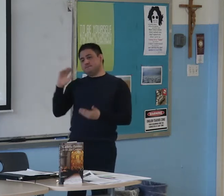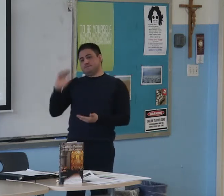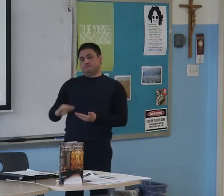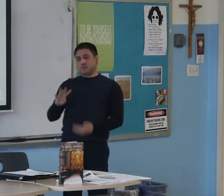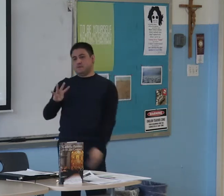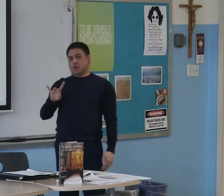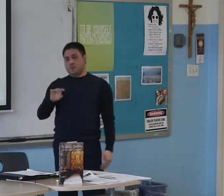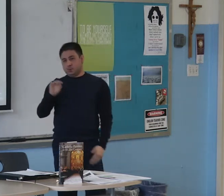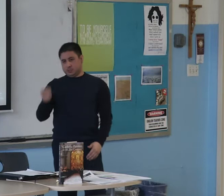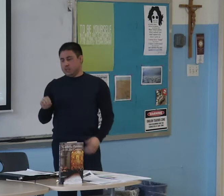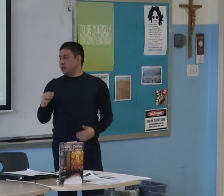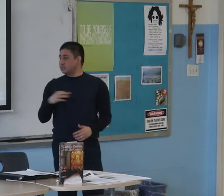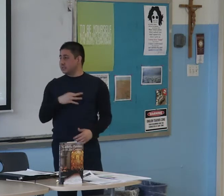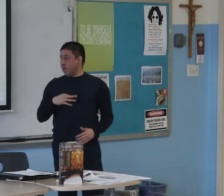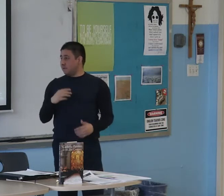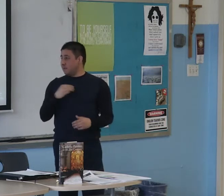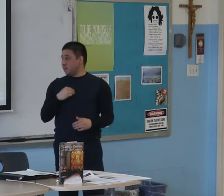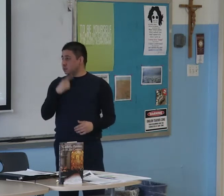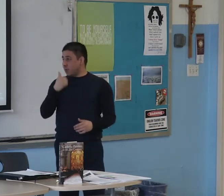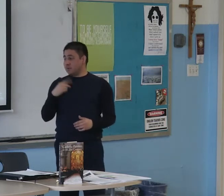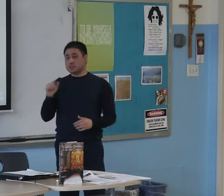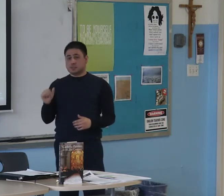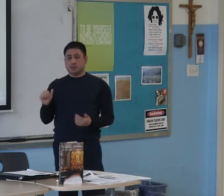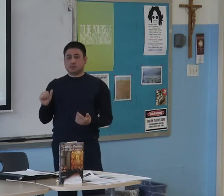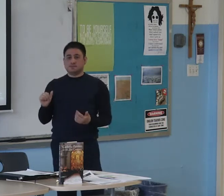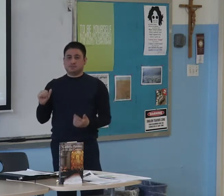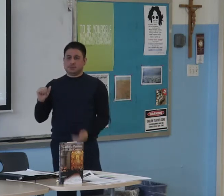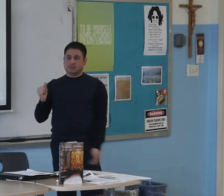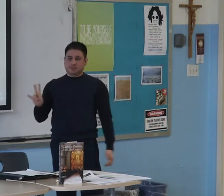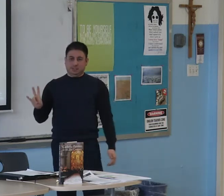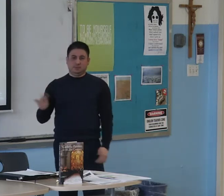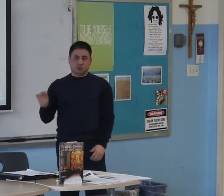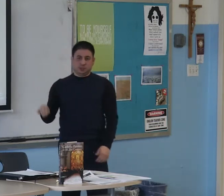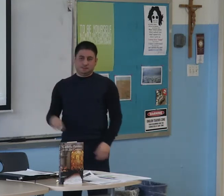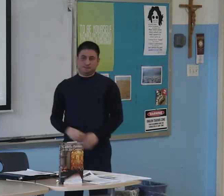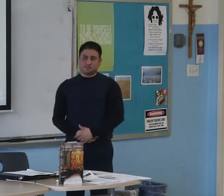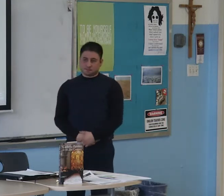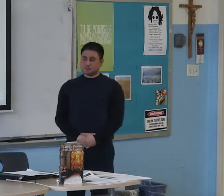And, "are there staff members with disabilities?" Down to 70%. And so